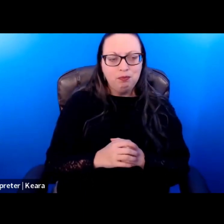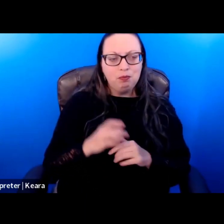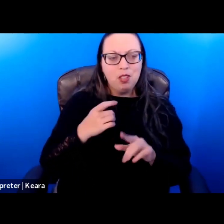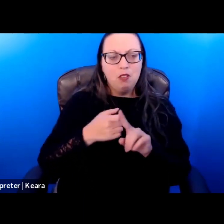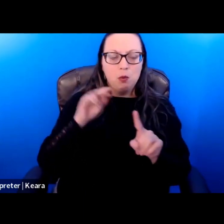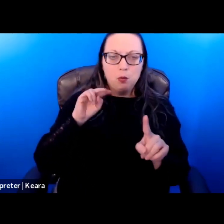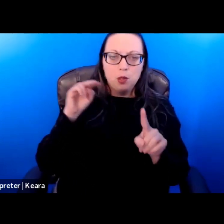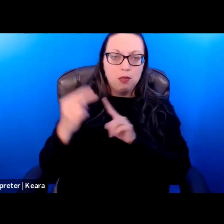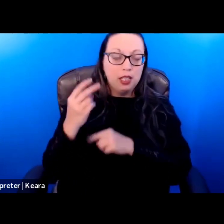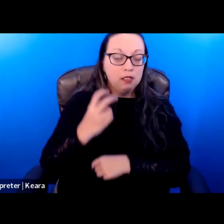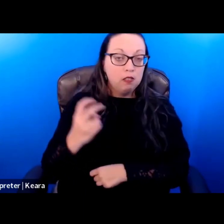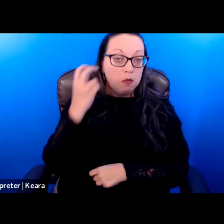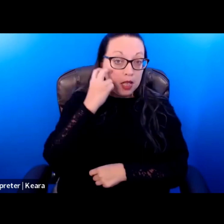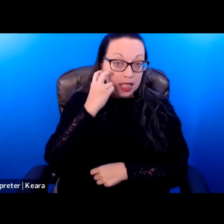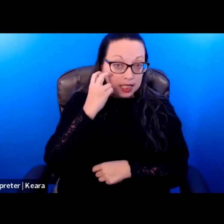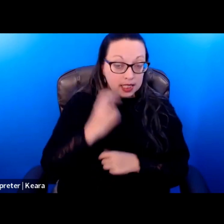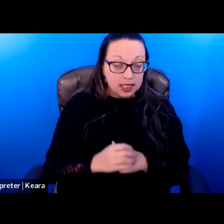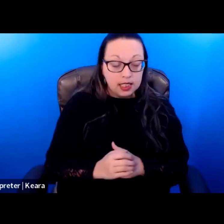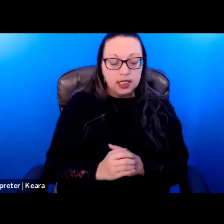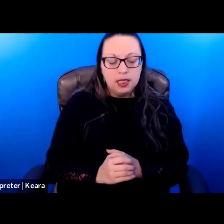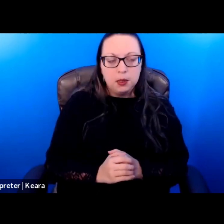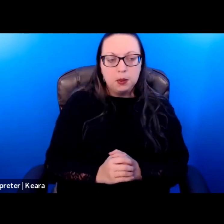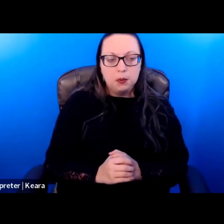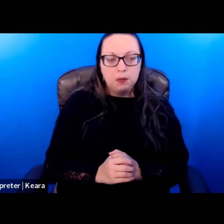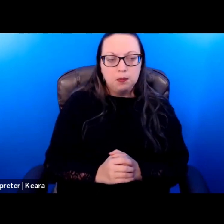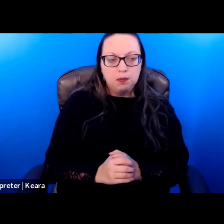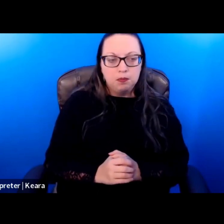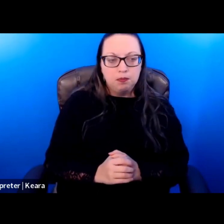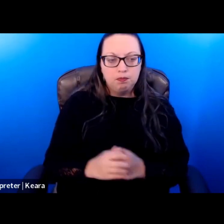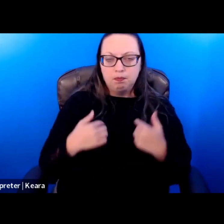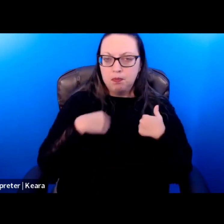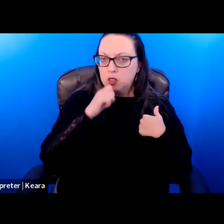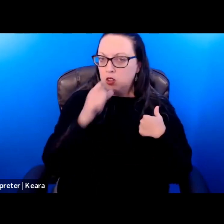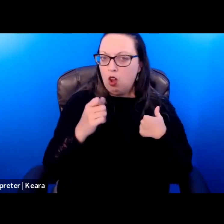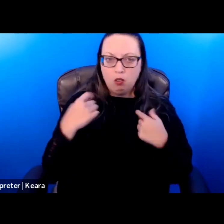blindness. I was not always blind, I was totally sighted.